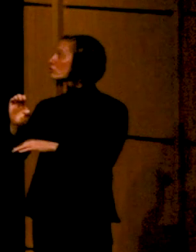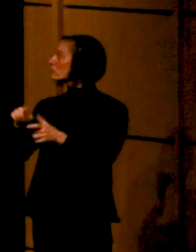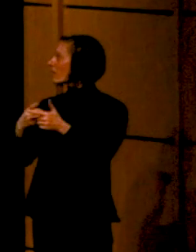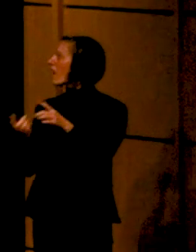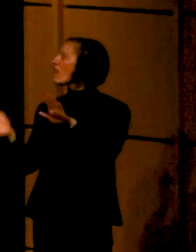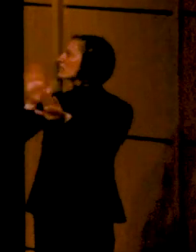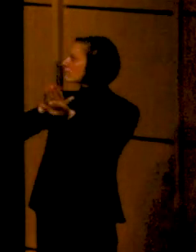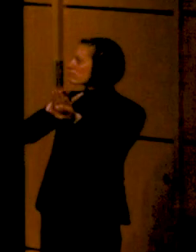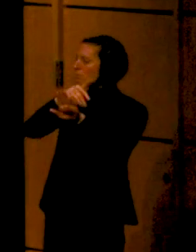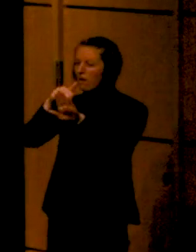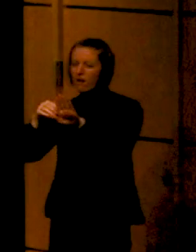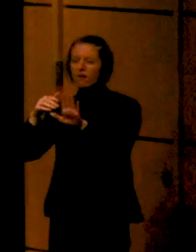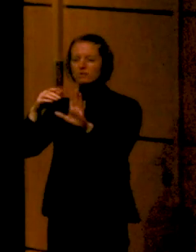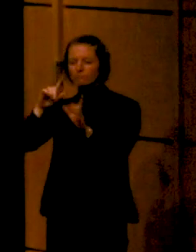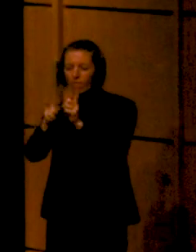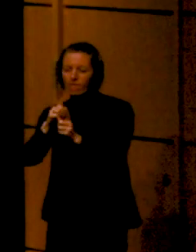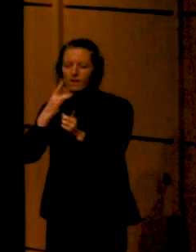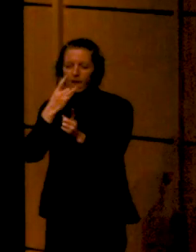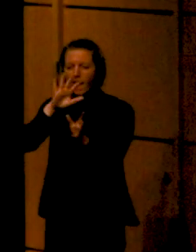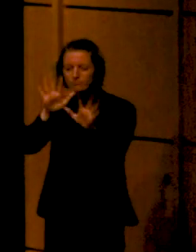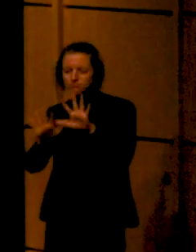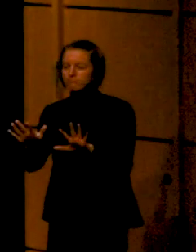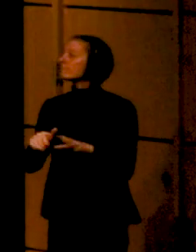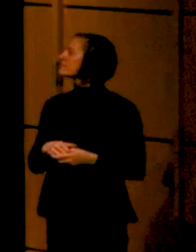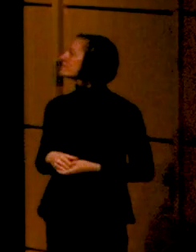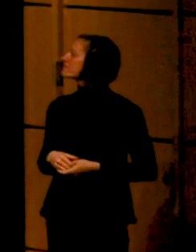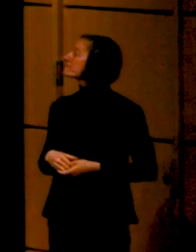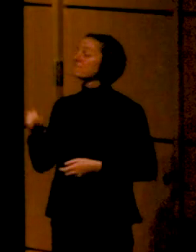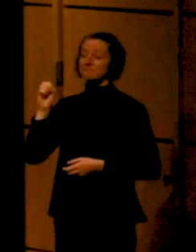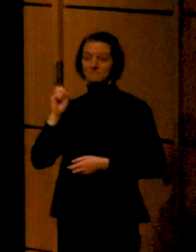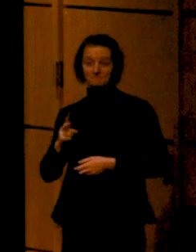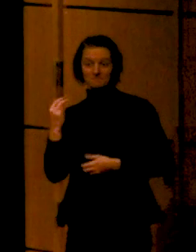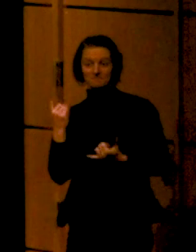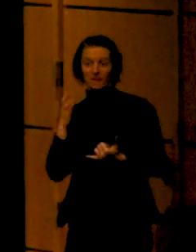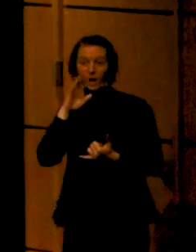Okay, I'm going to show you what this is based on.